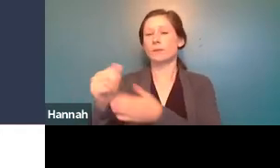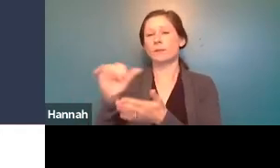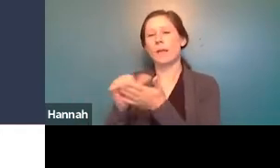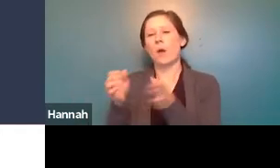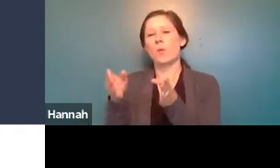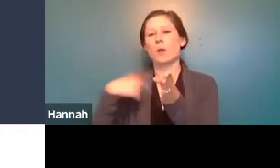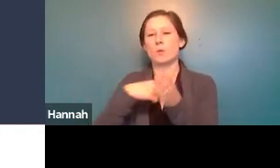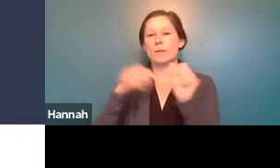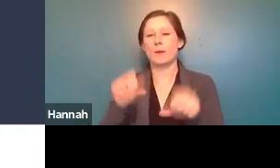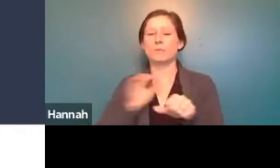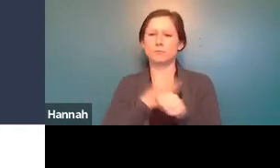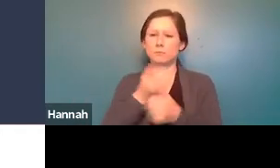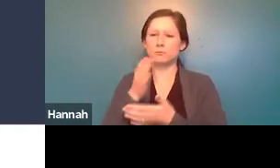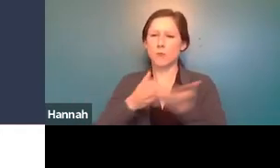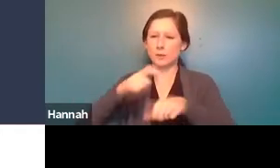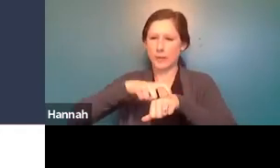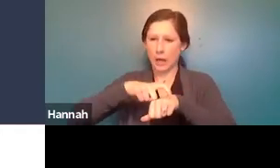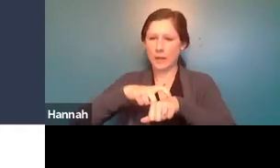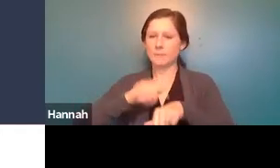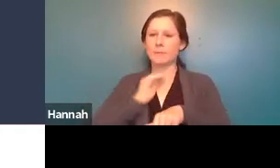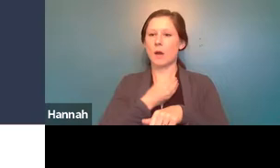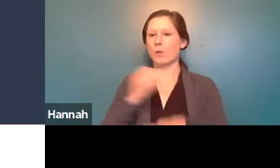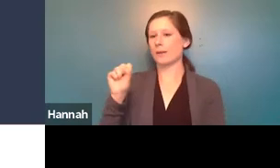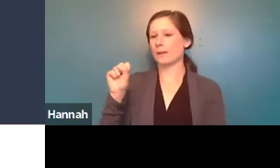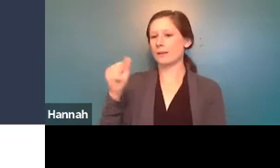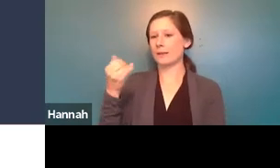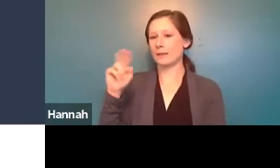part-time and our seasonal part-time employed through the